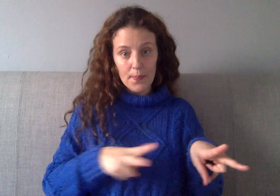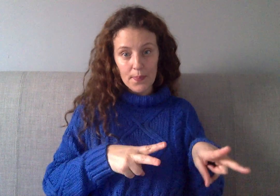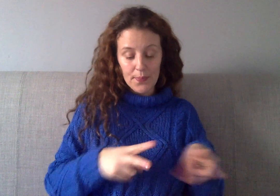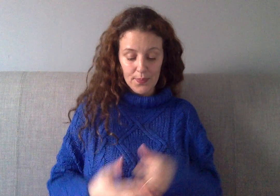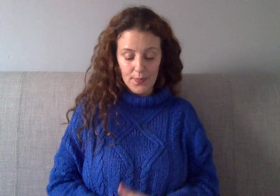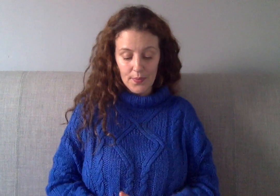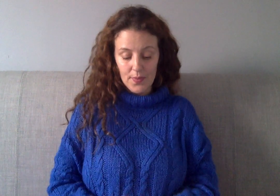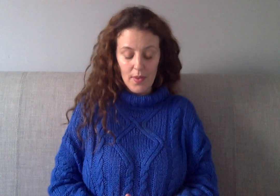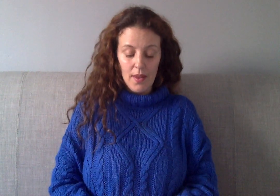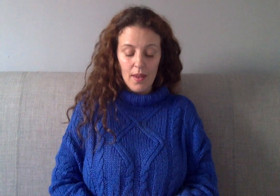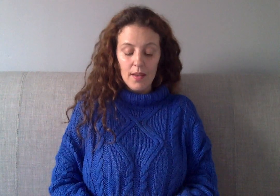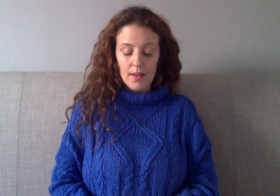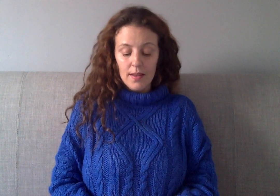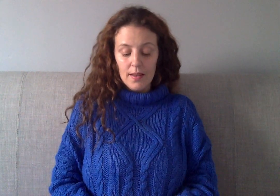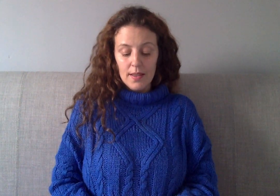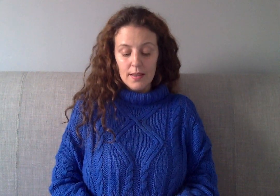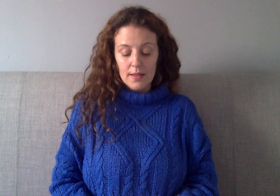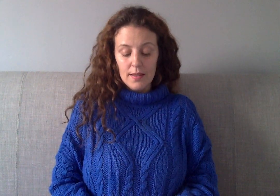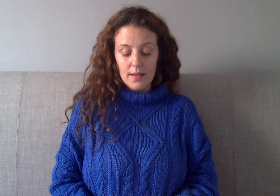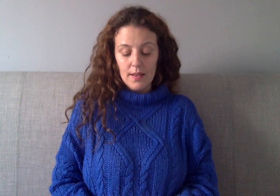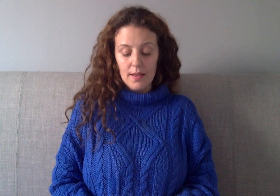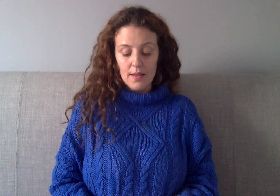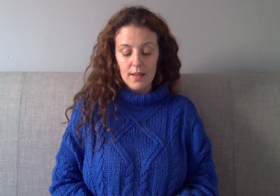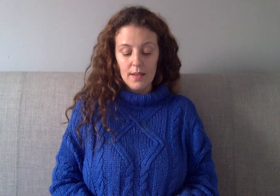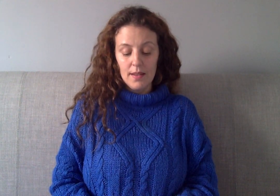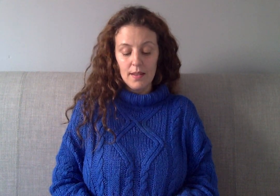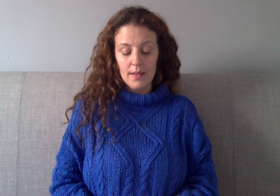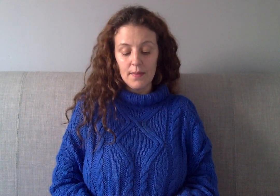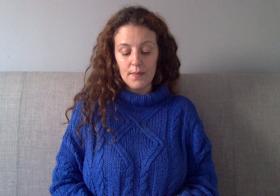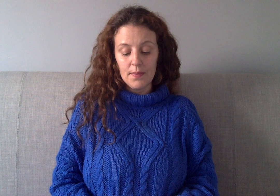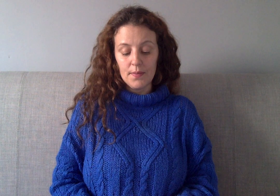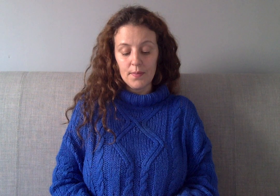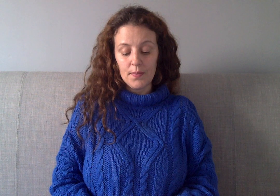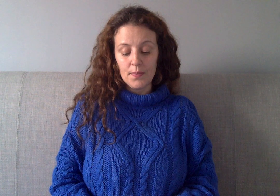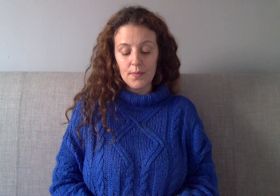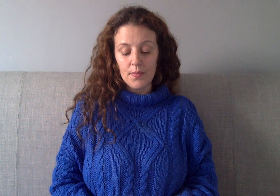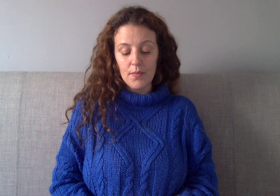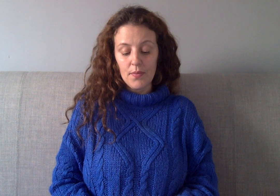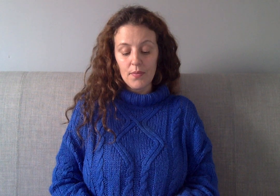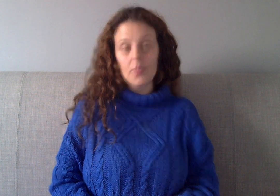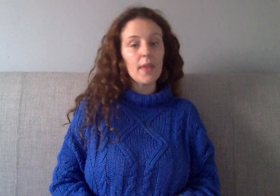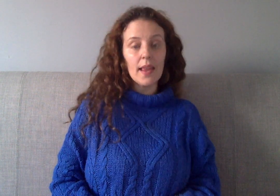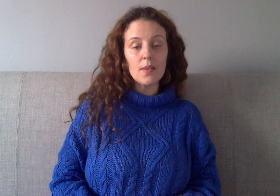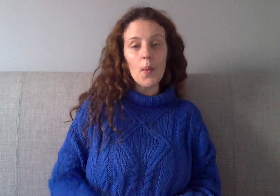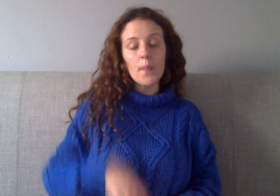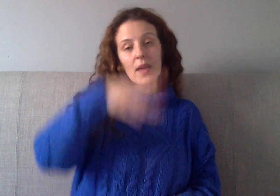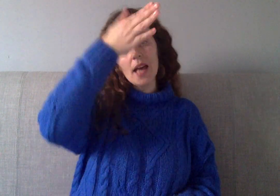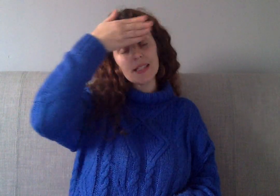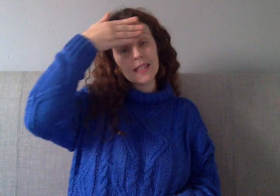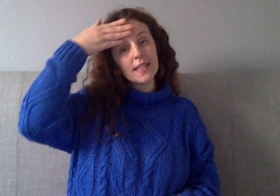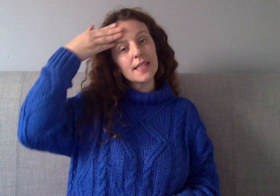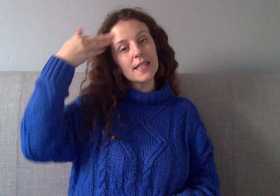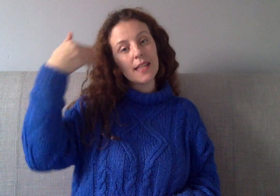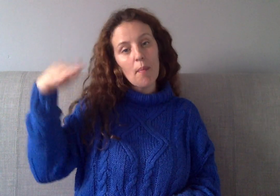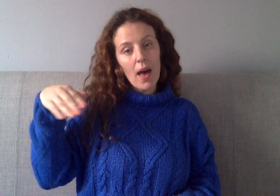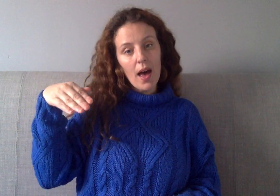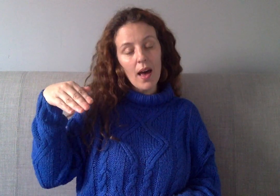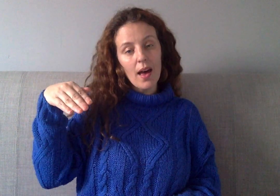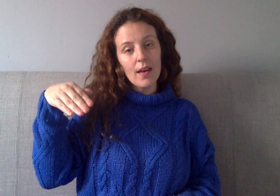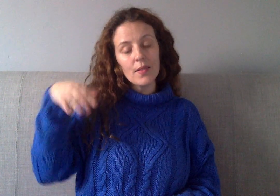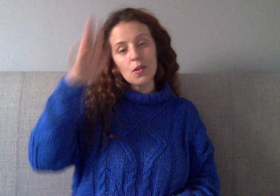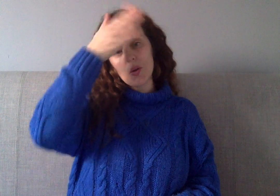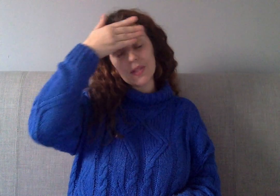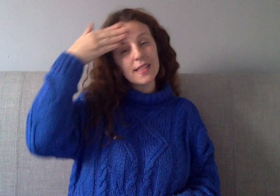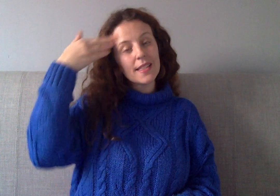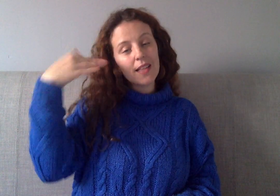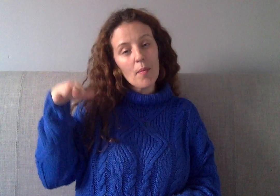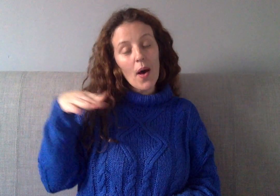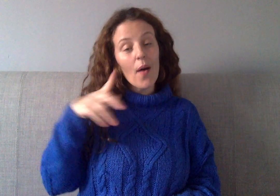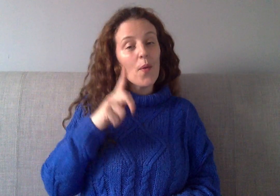SUMMER